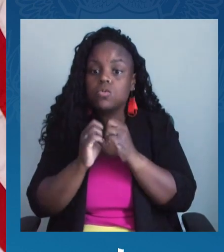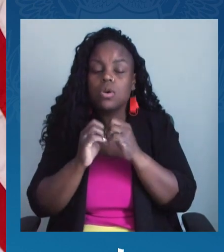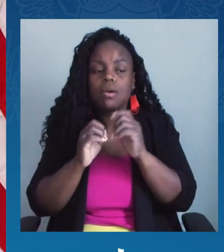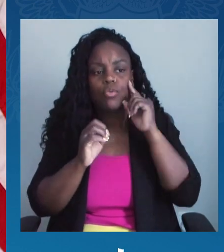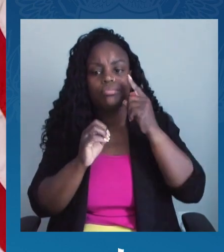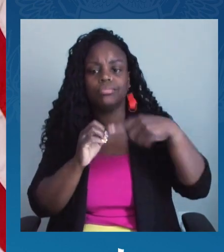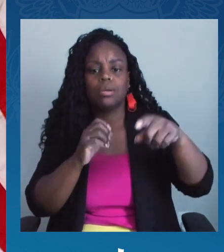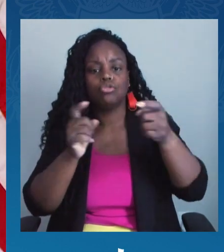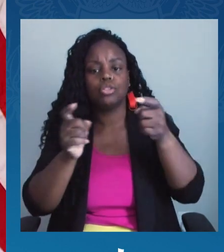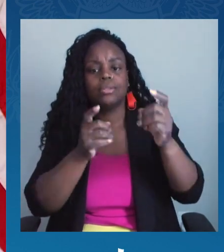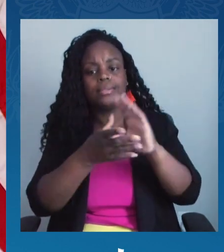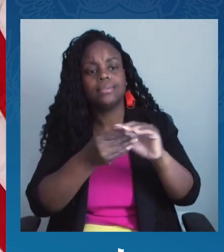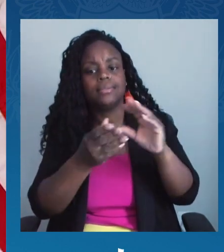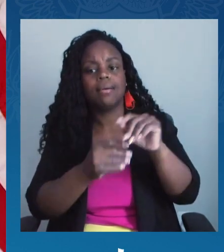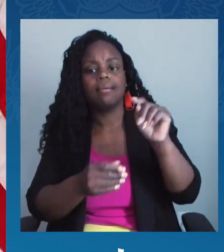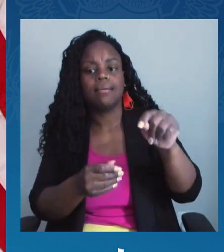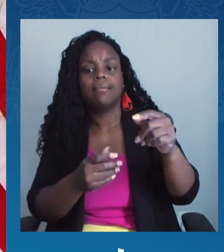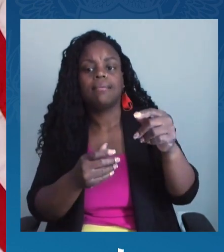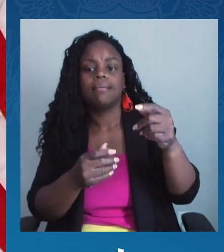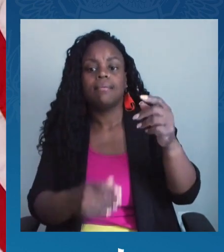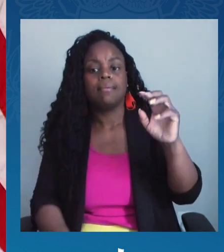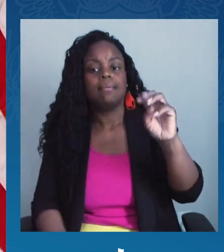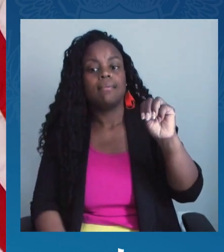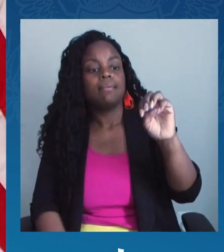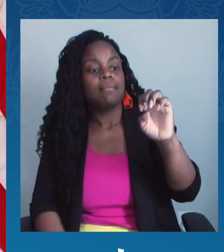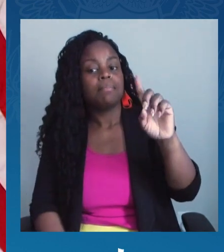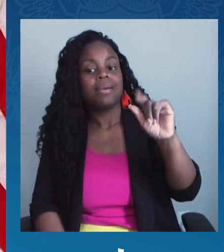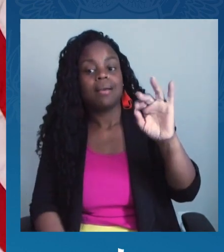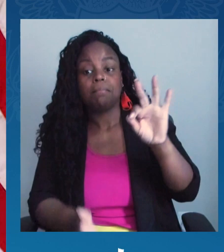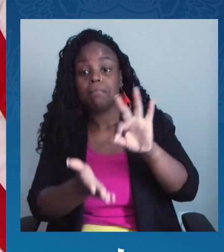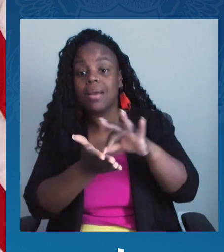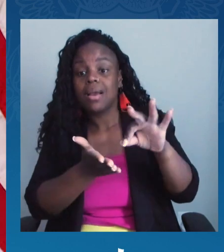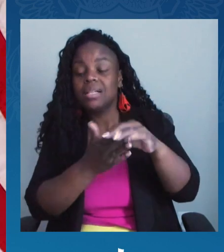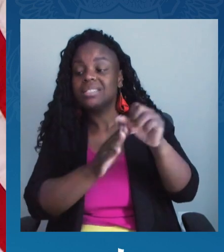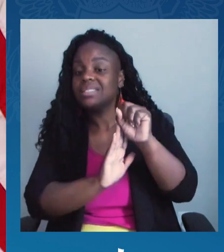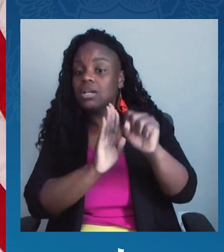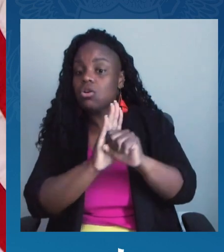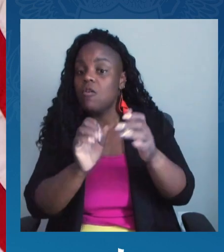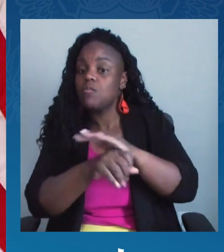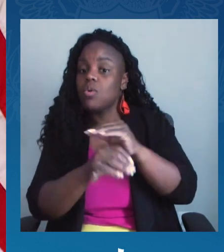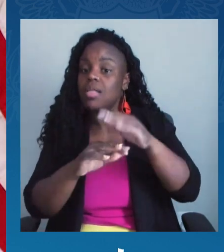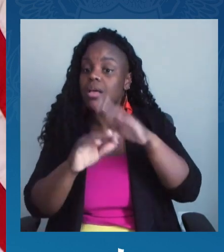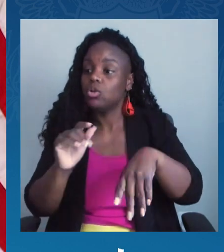Medicaid in the states should cover more than two months of postpartum care